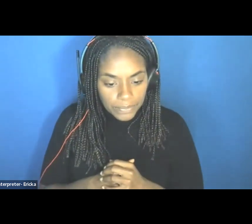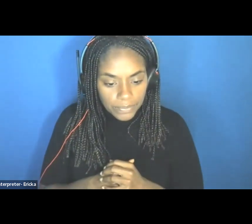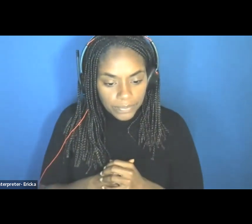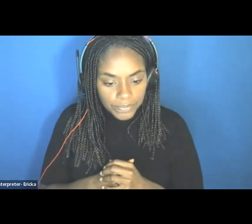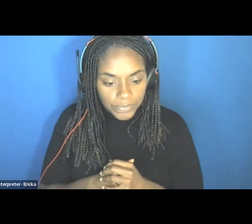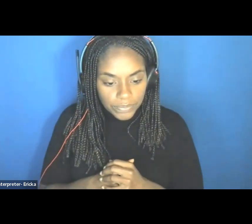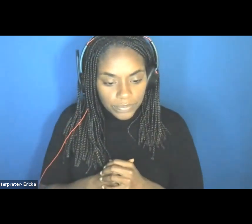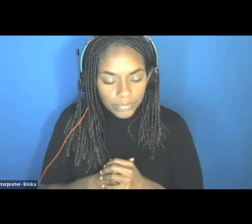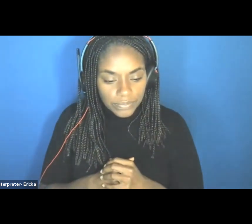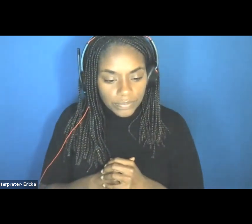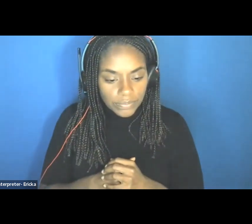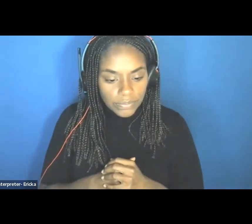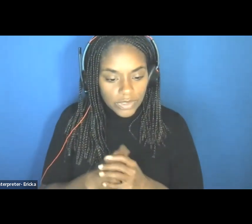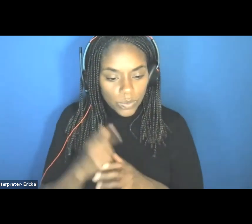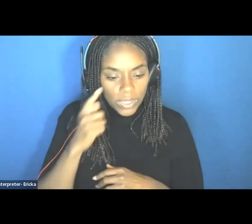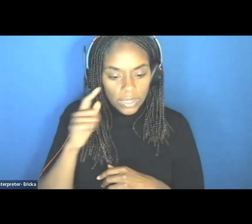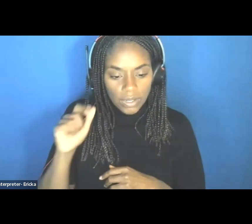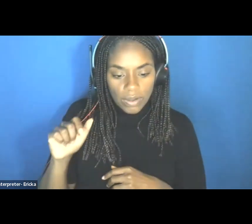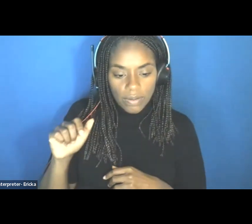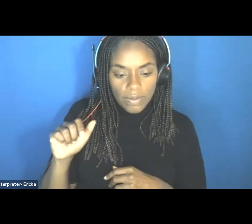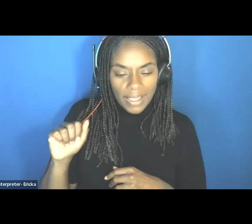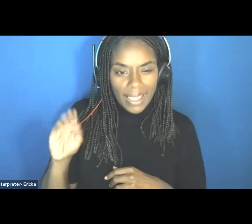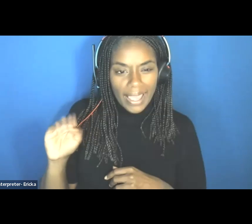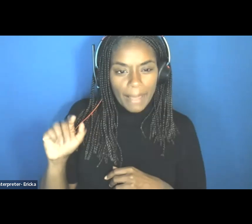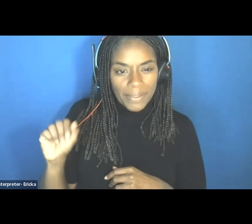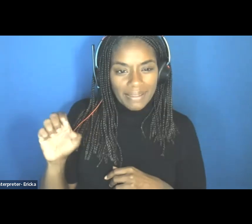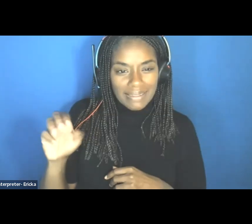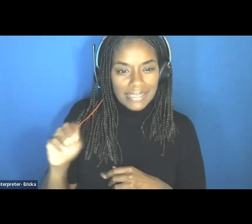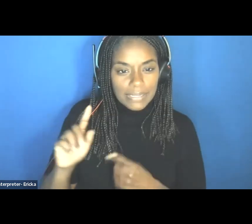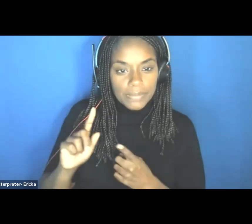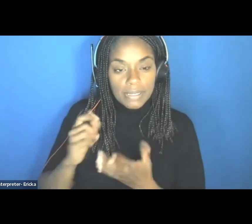Fear of not deserving to be fair.